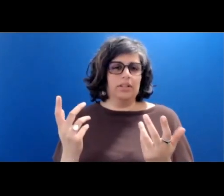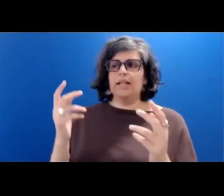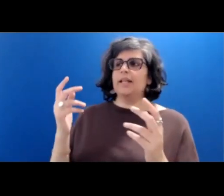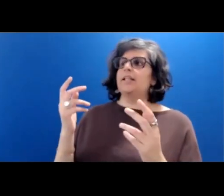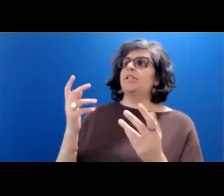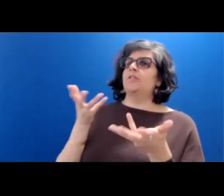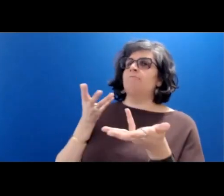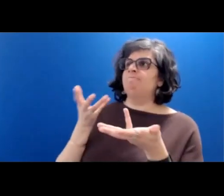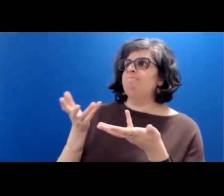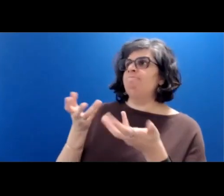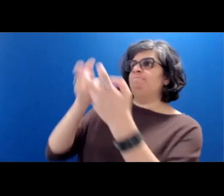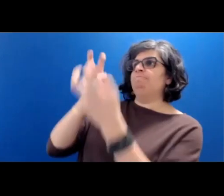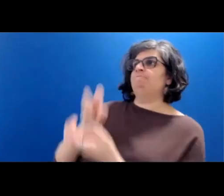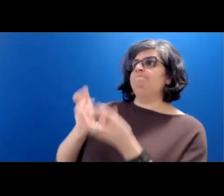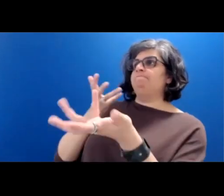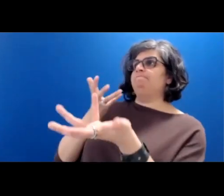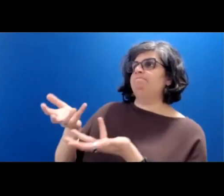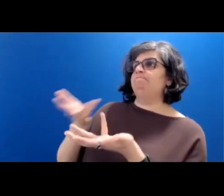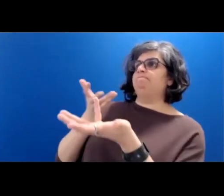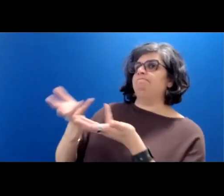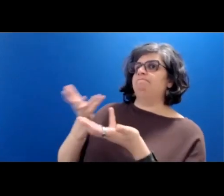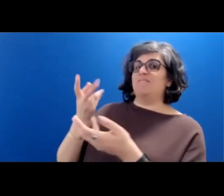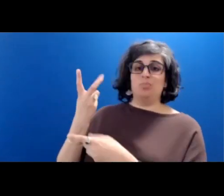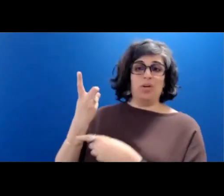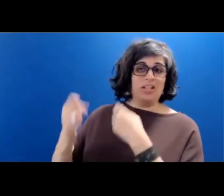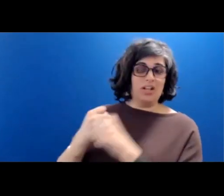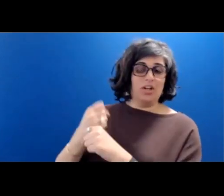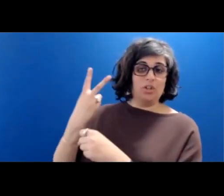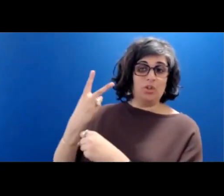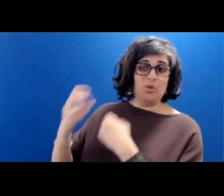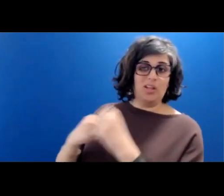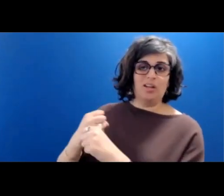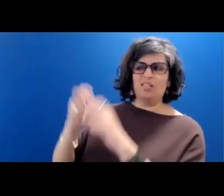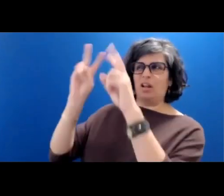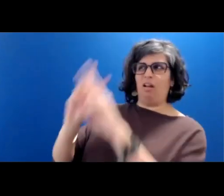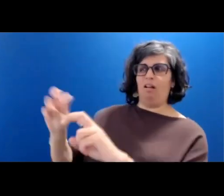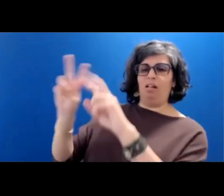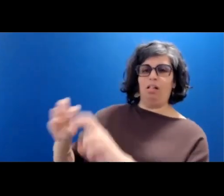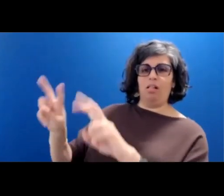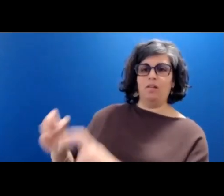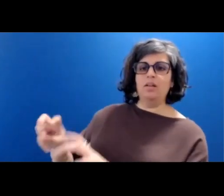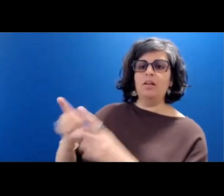and really assess that that person was, for example, if they're a trans man,